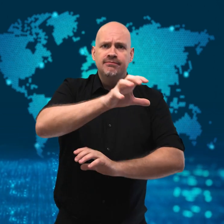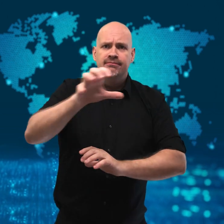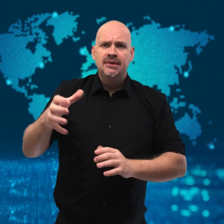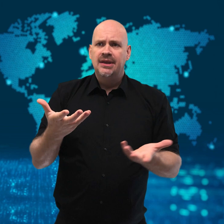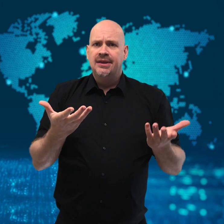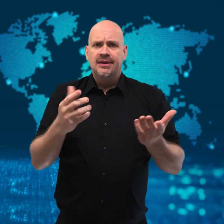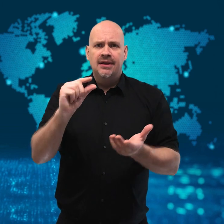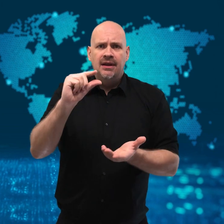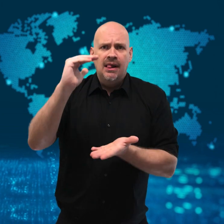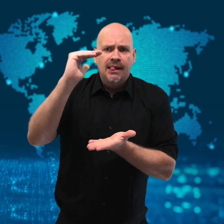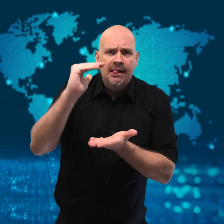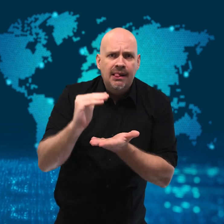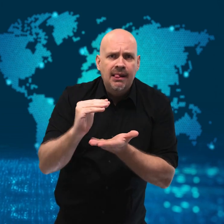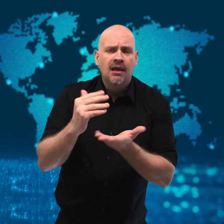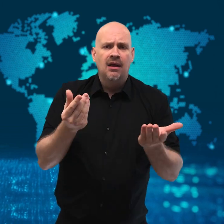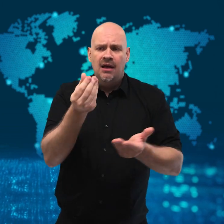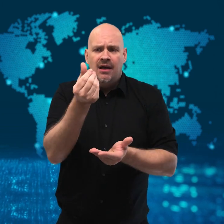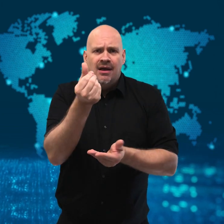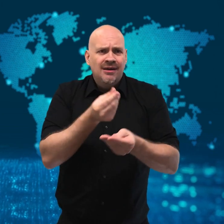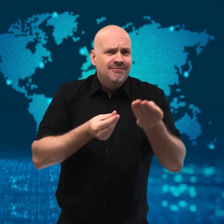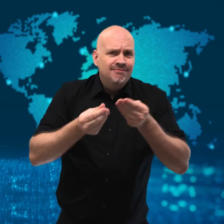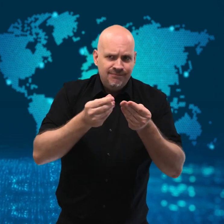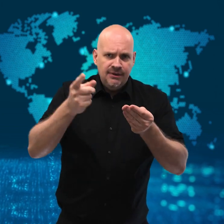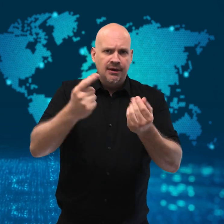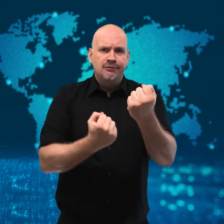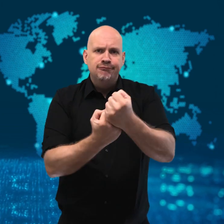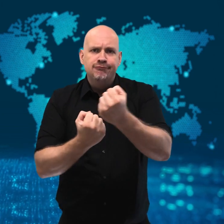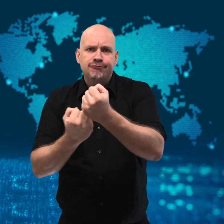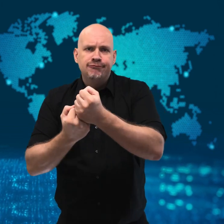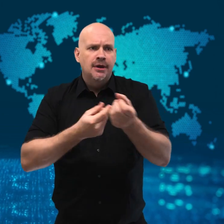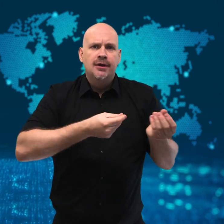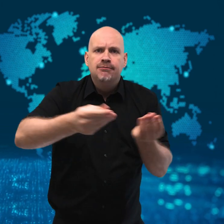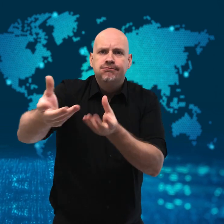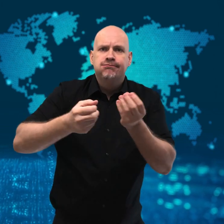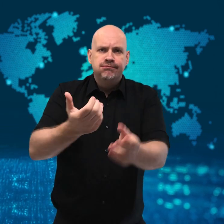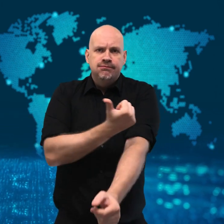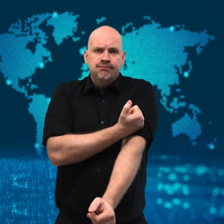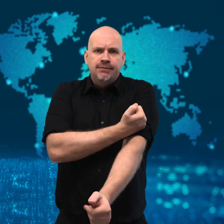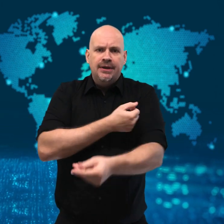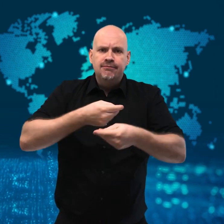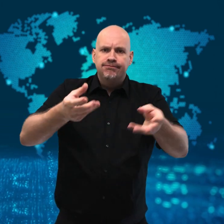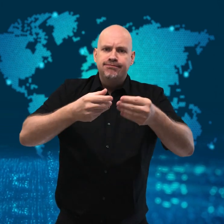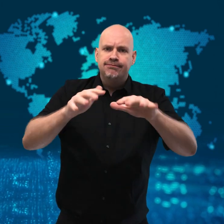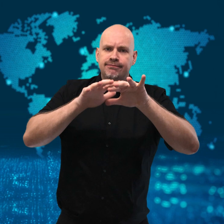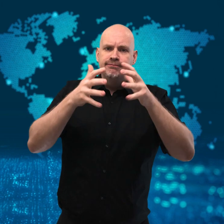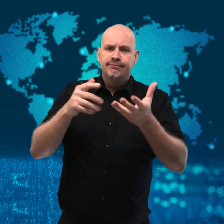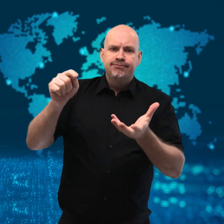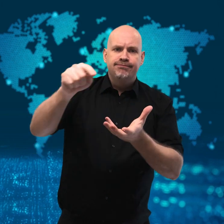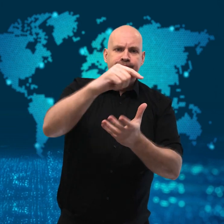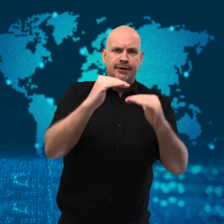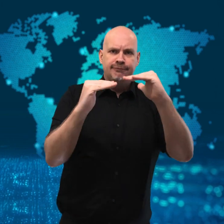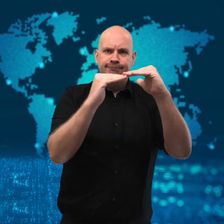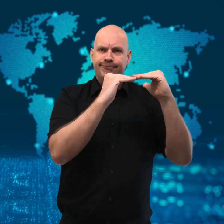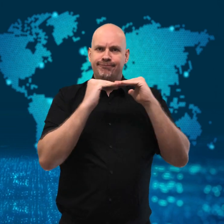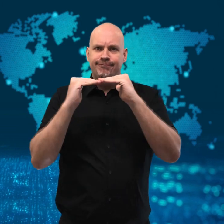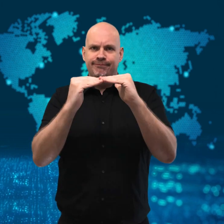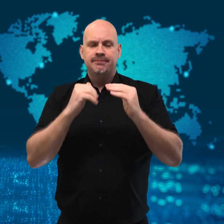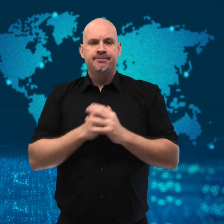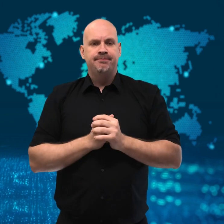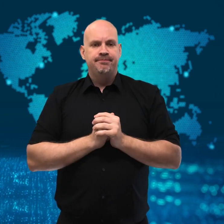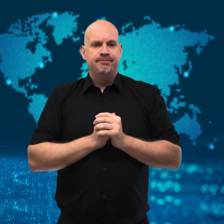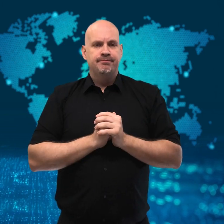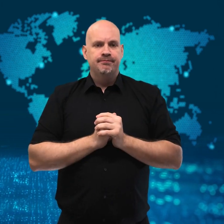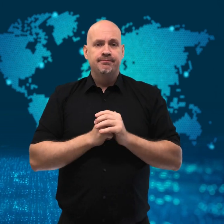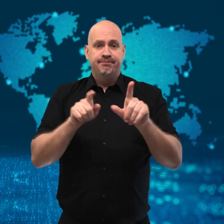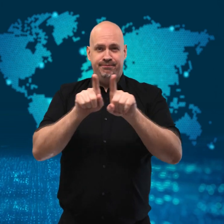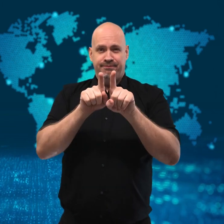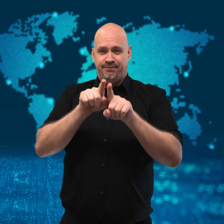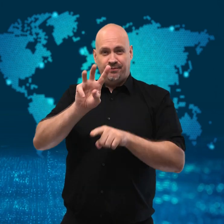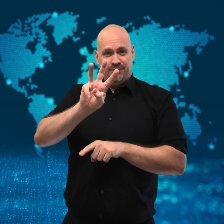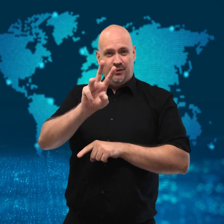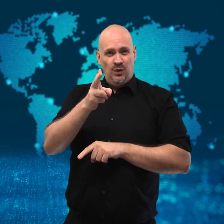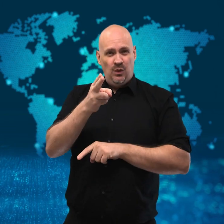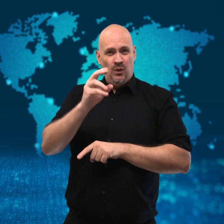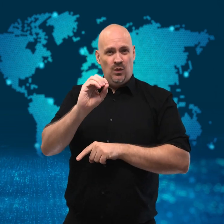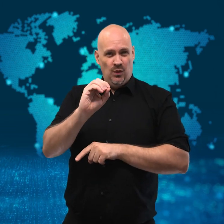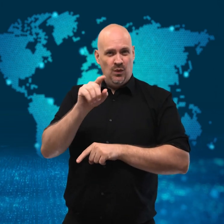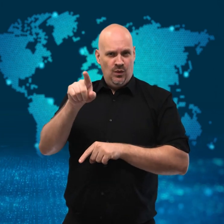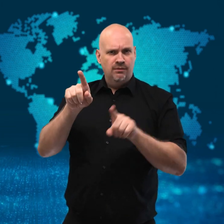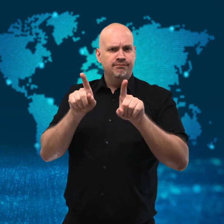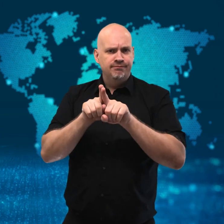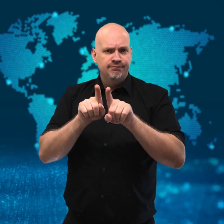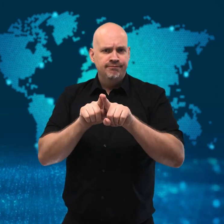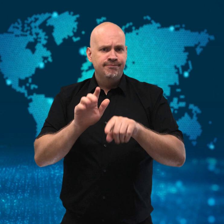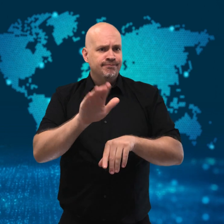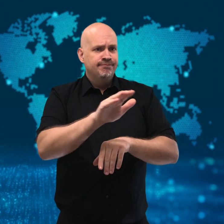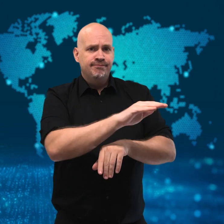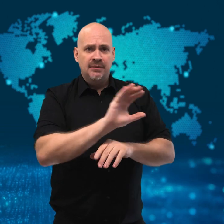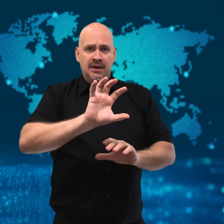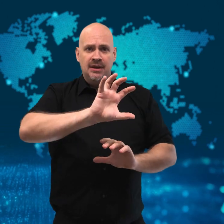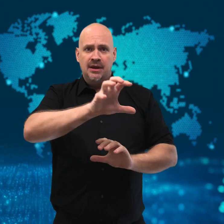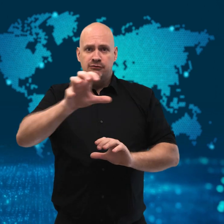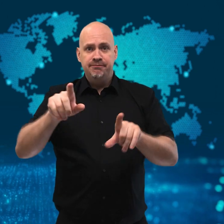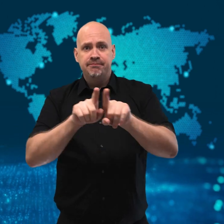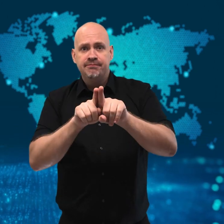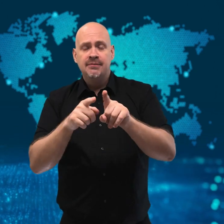an international alliance that aims to make vaccine distribution more equal.